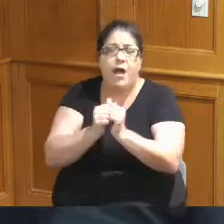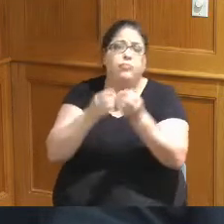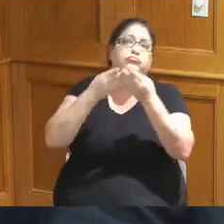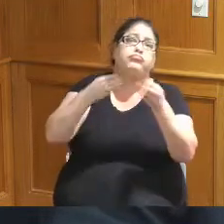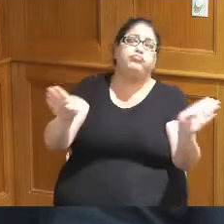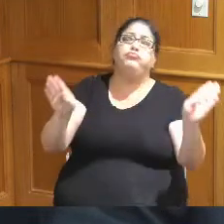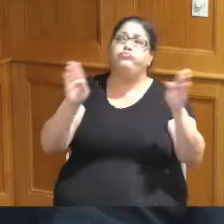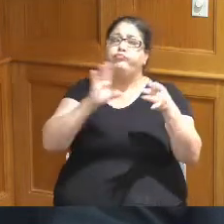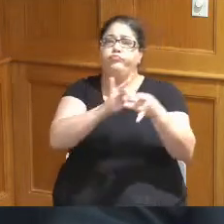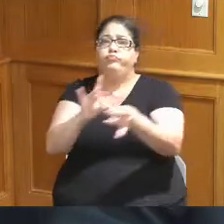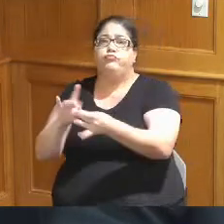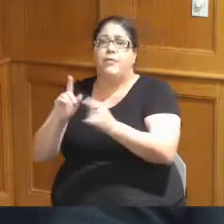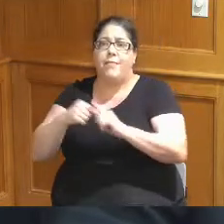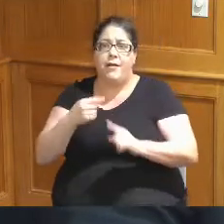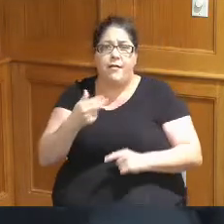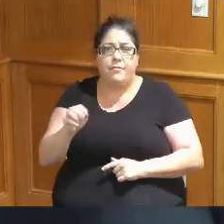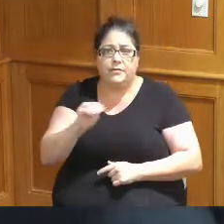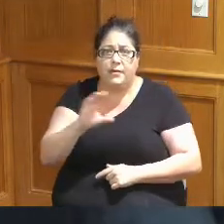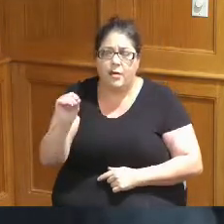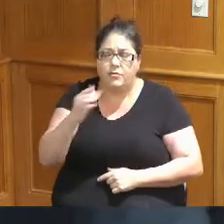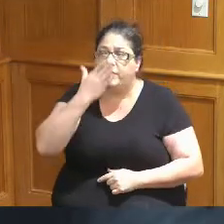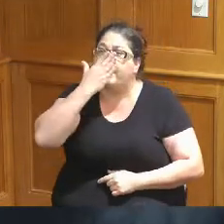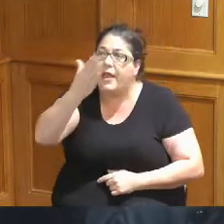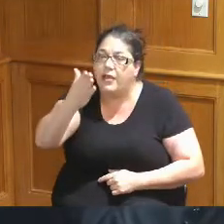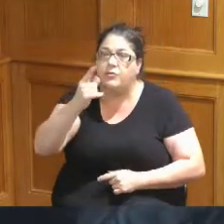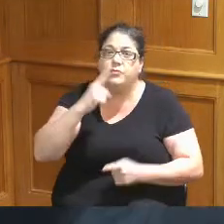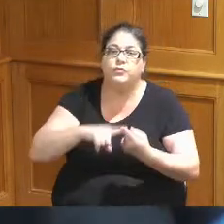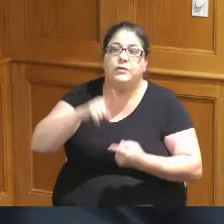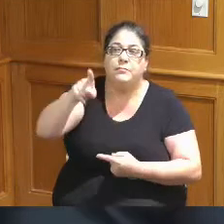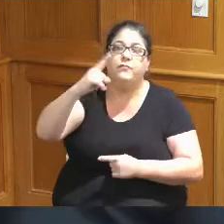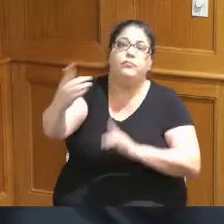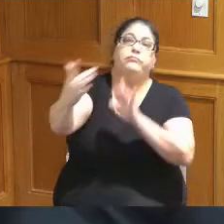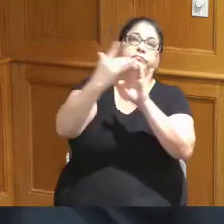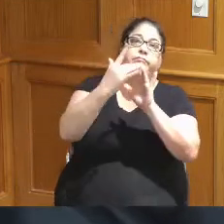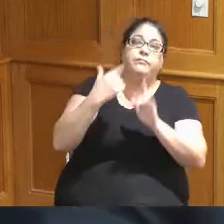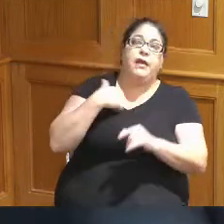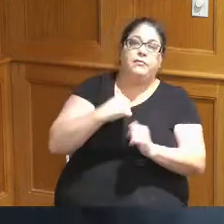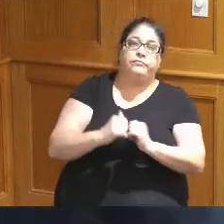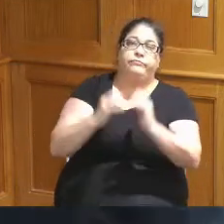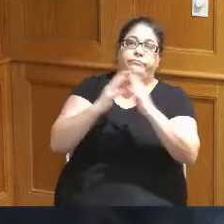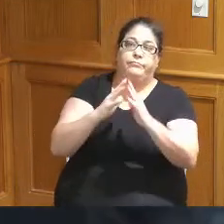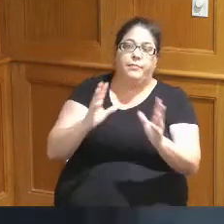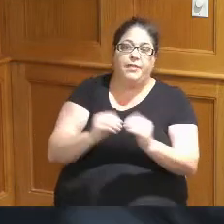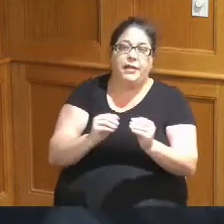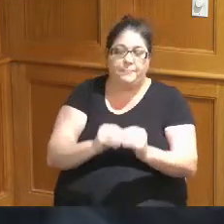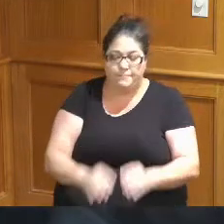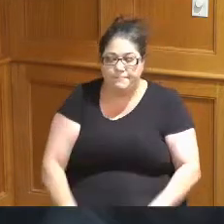Hamilton County so I thank him for reaching out and setting up that meeting and I also attended